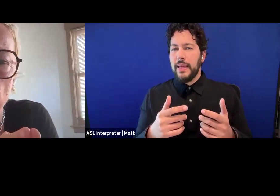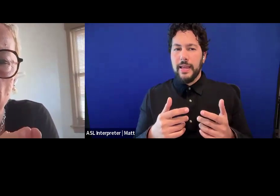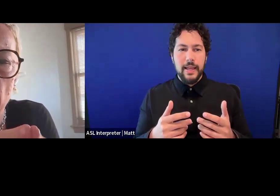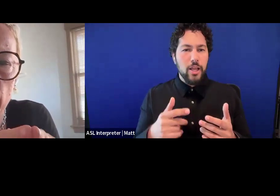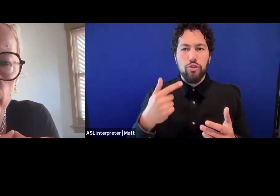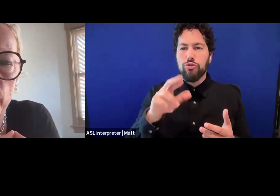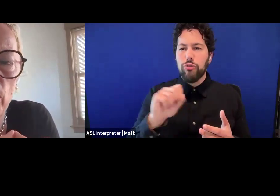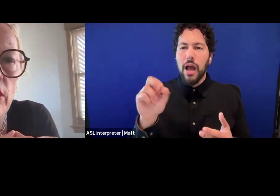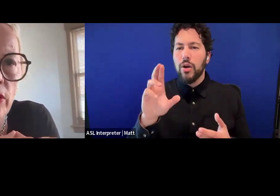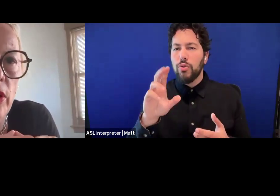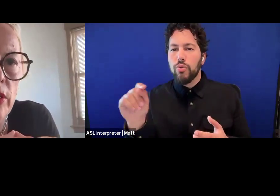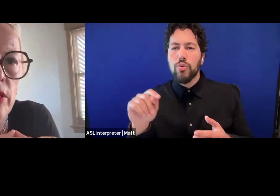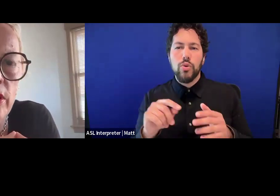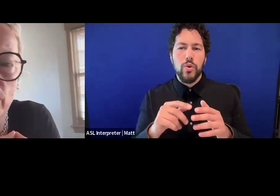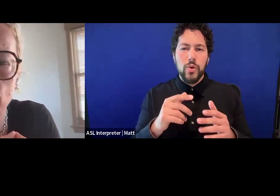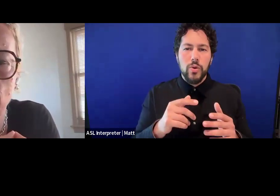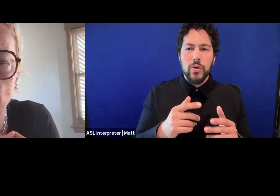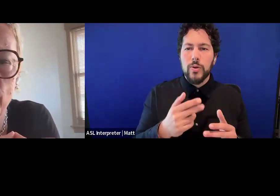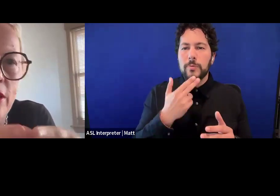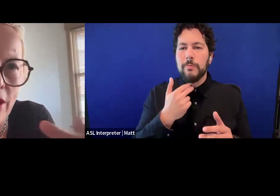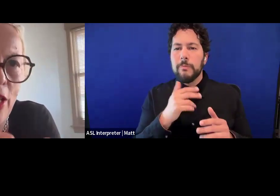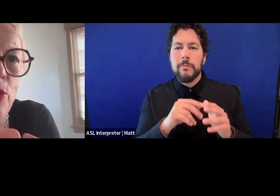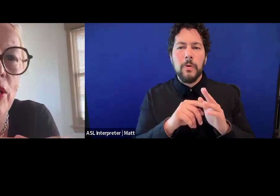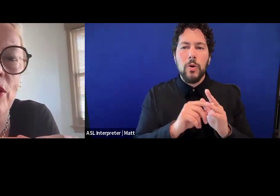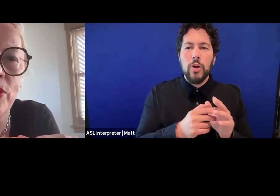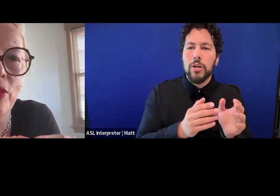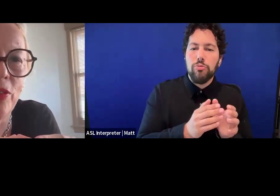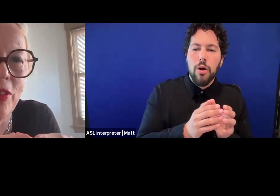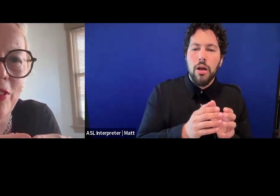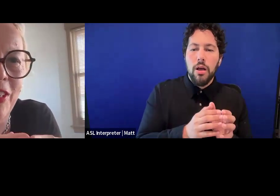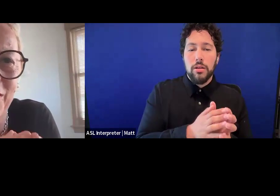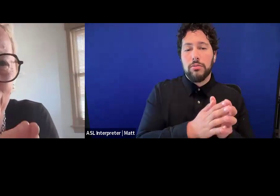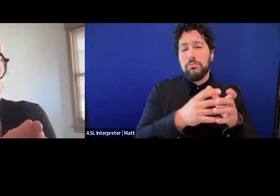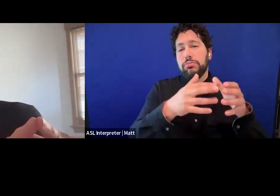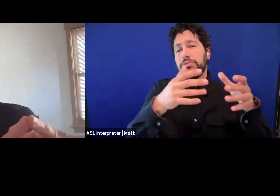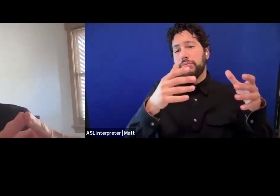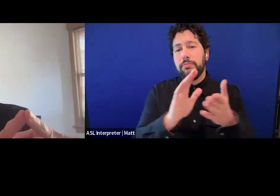into a cultural institution, and this is, again, why I'd love to talk to Sahil more about this.